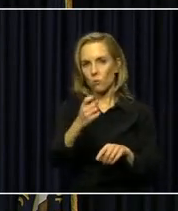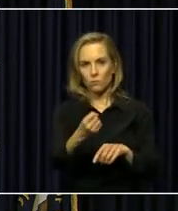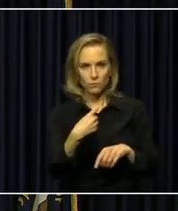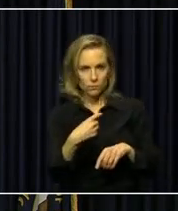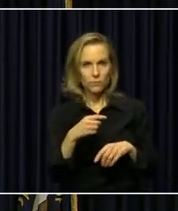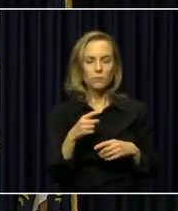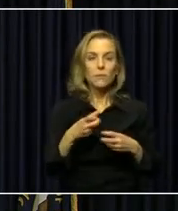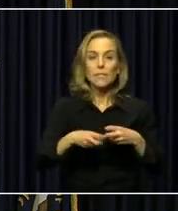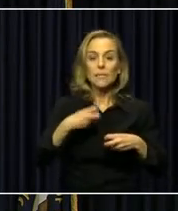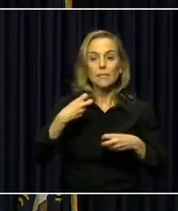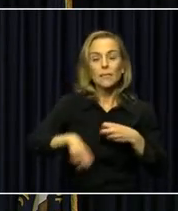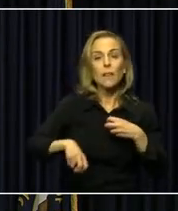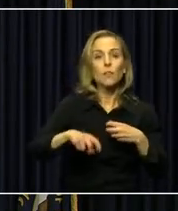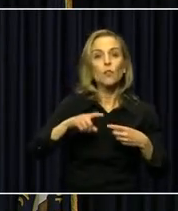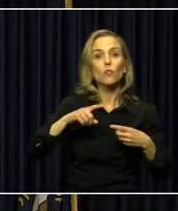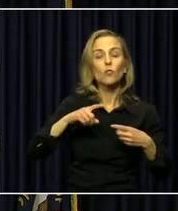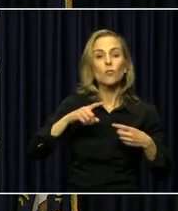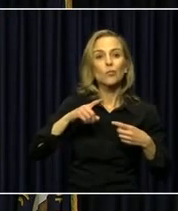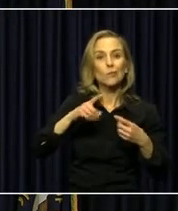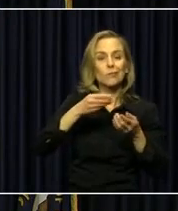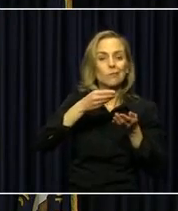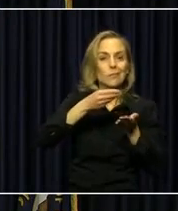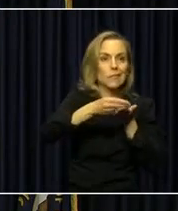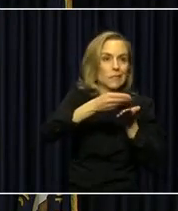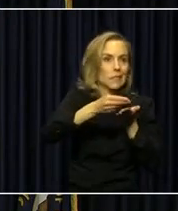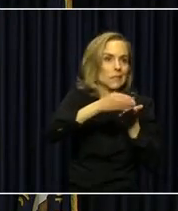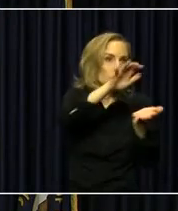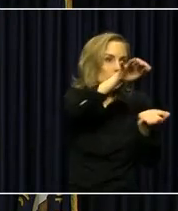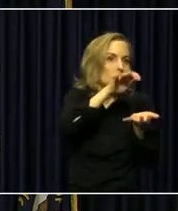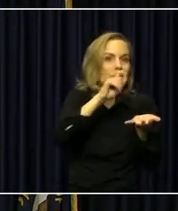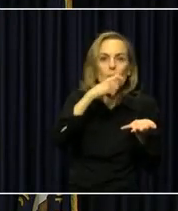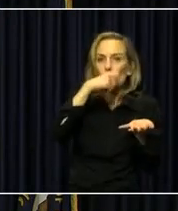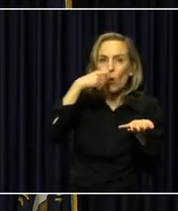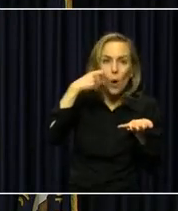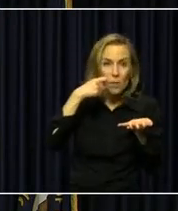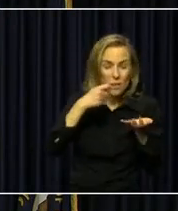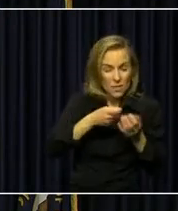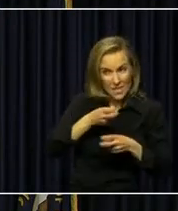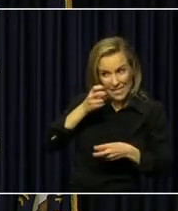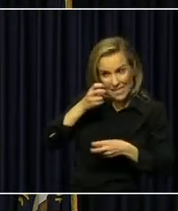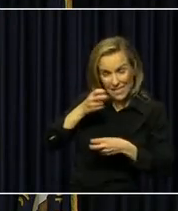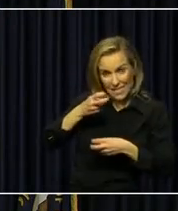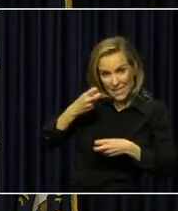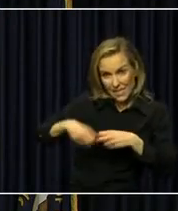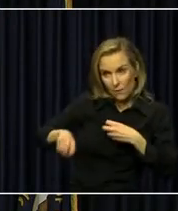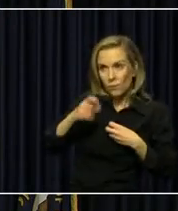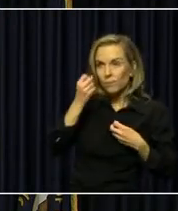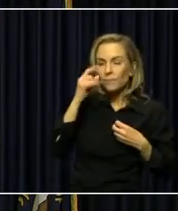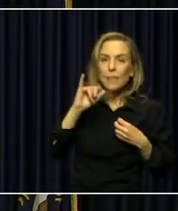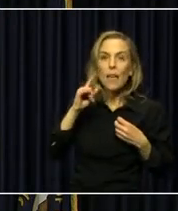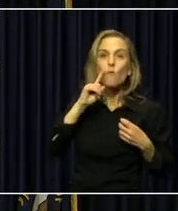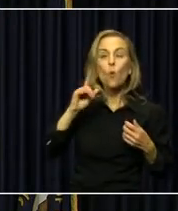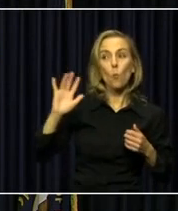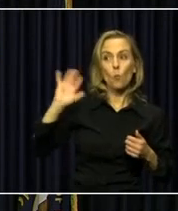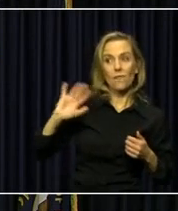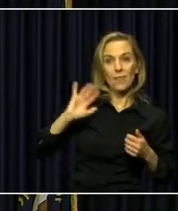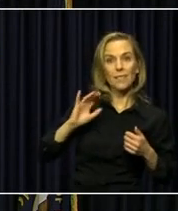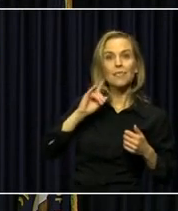IS -- IT DEPEND ON WHICH TEST THAT WE'RE TALKING ABOUT.